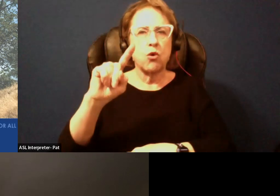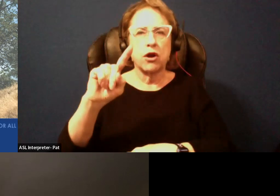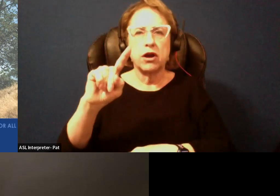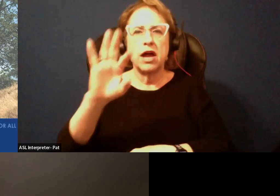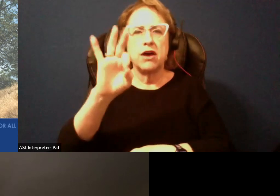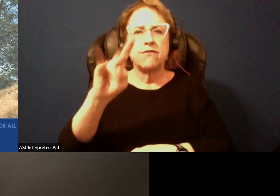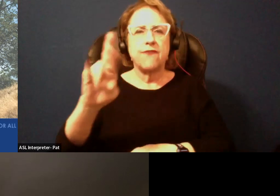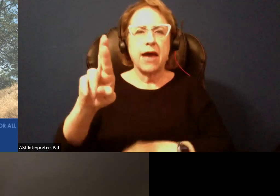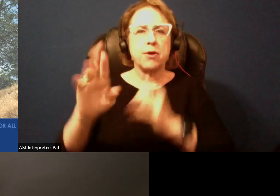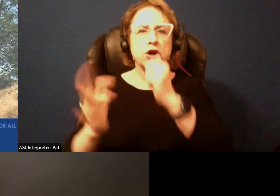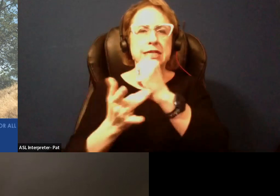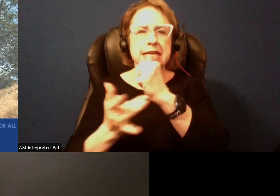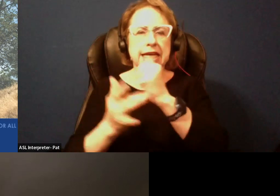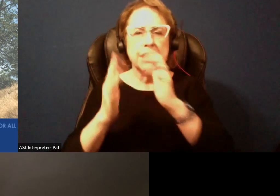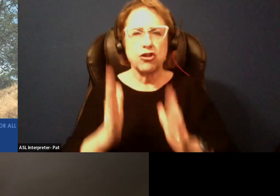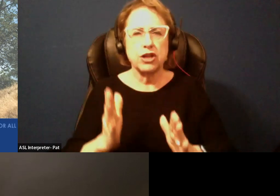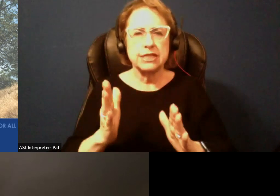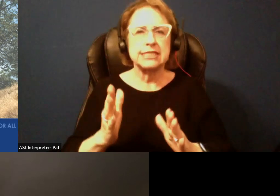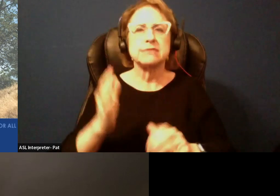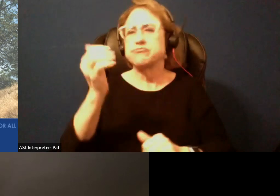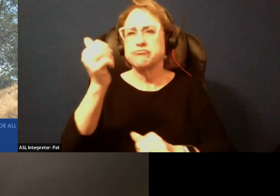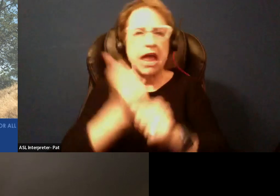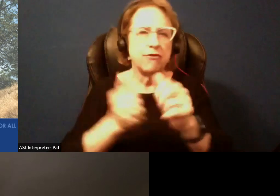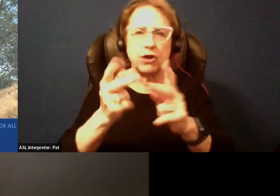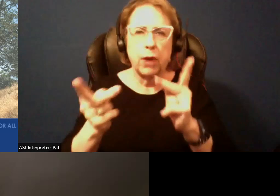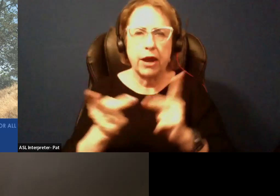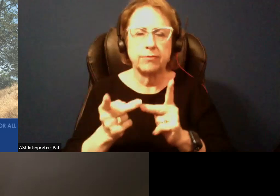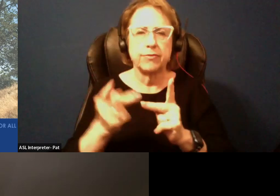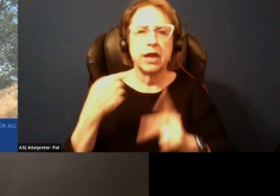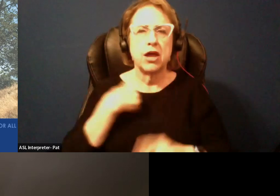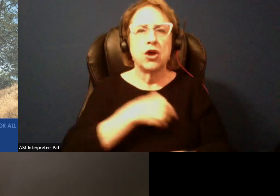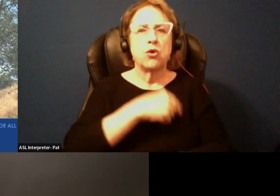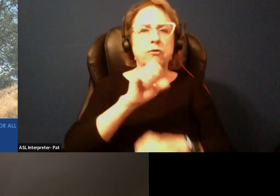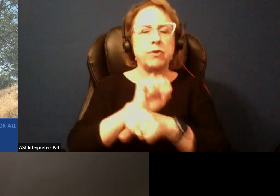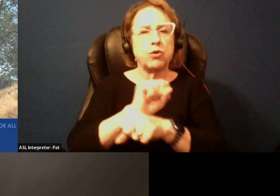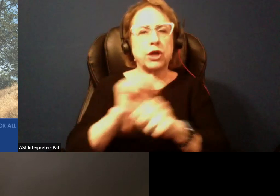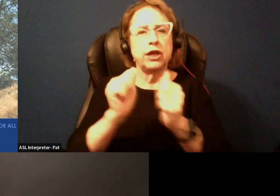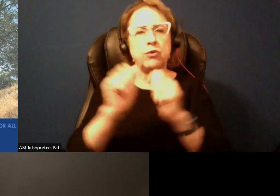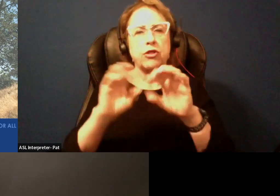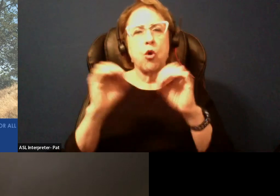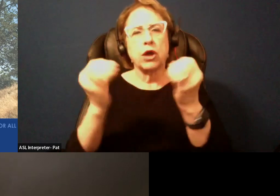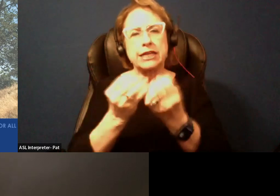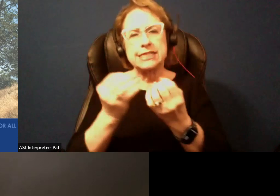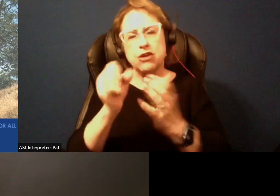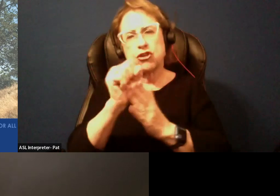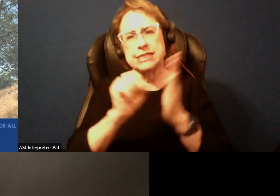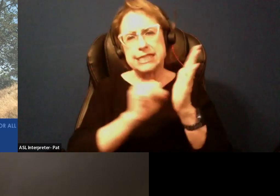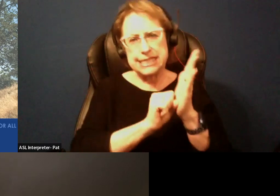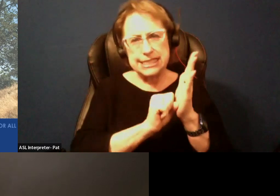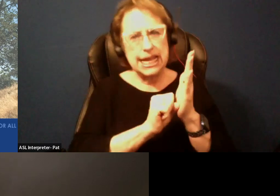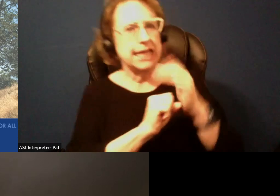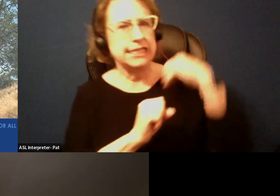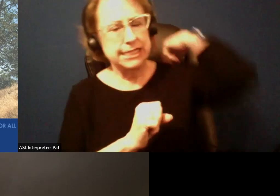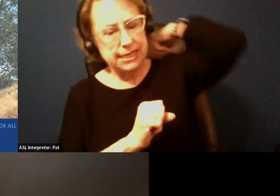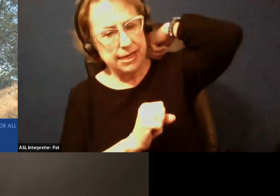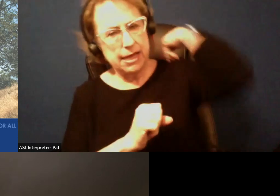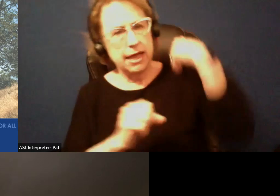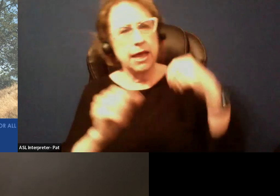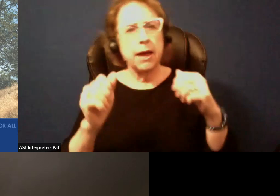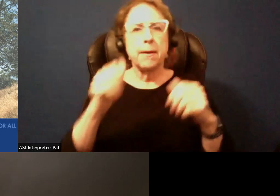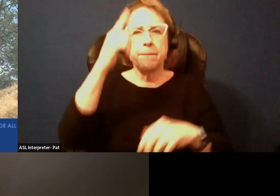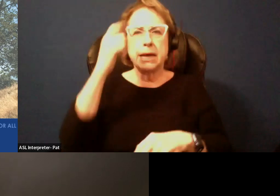we've been working with a lot of organizations and states because of the IIJA broadband money